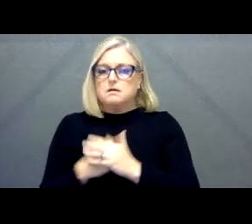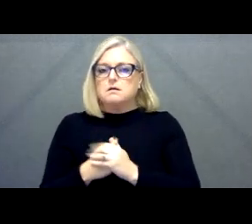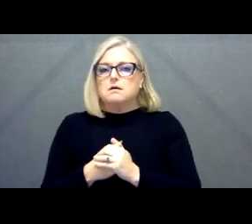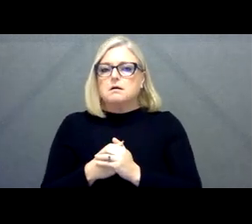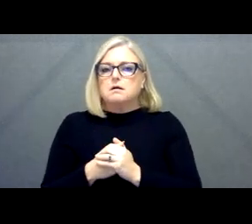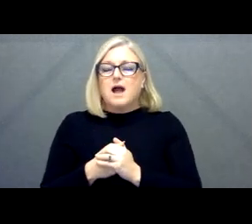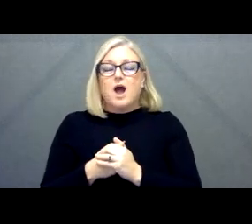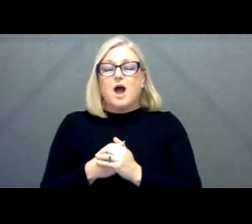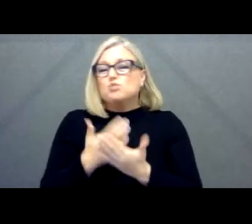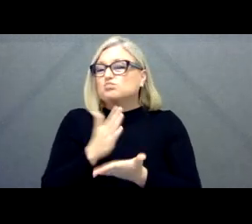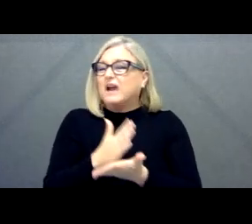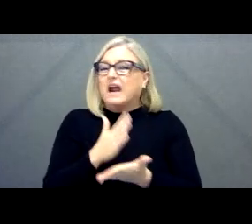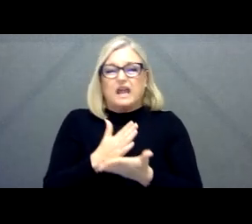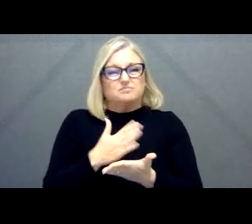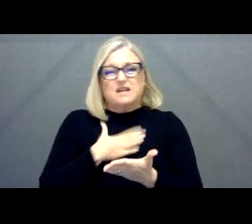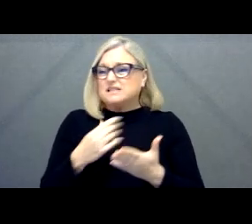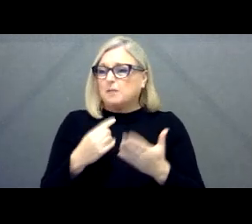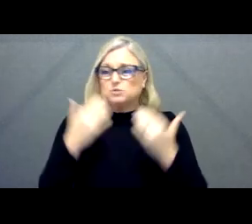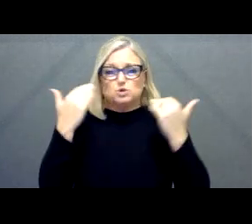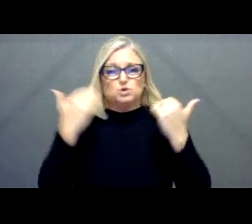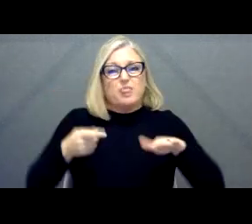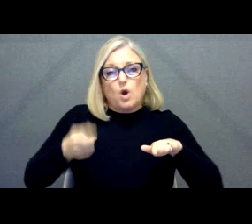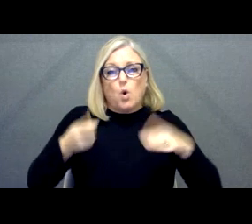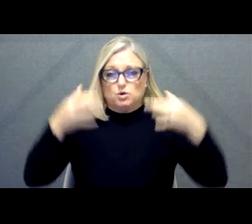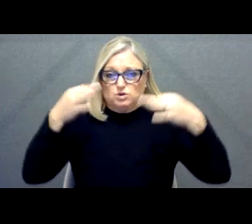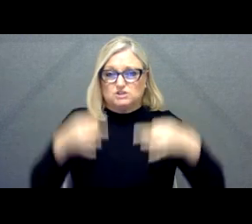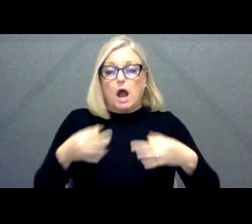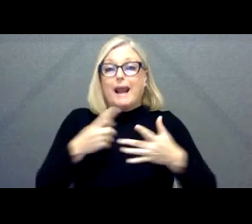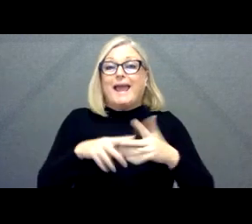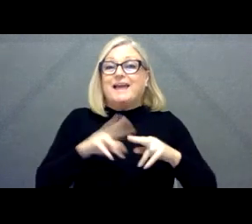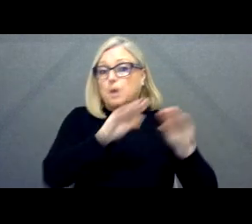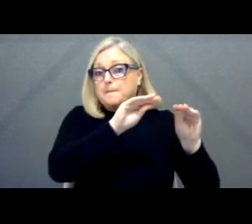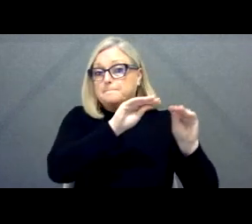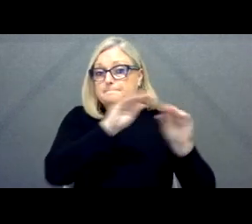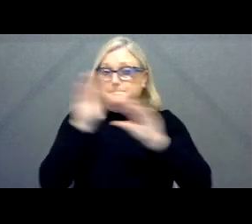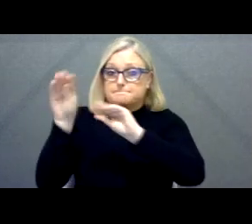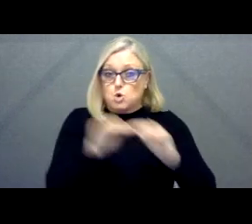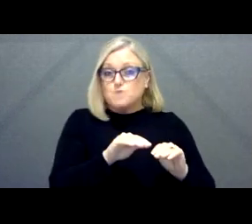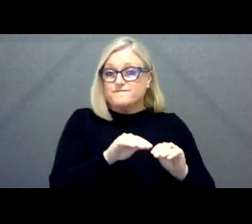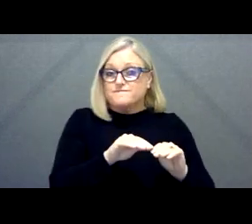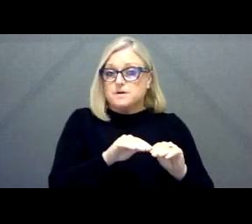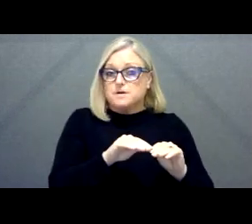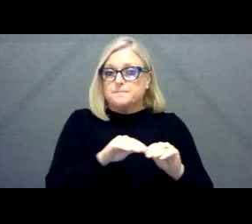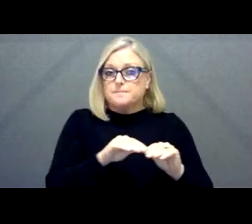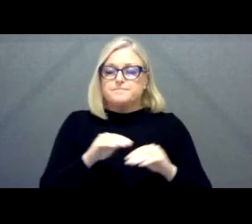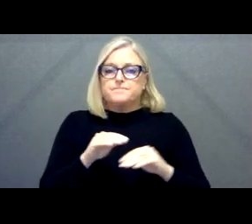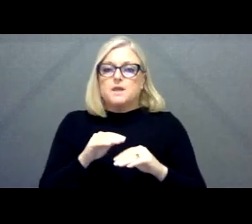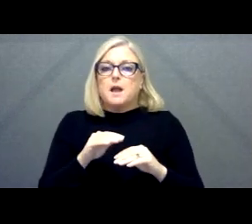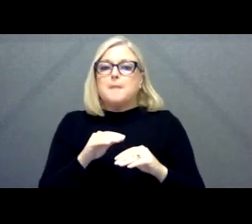court we're happy to consider that there um if a person for example in Cloncurry has charges in